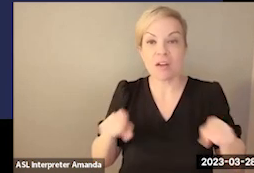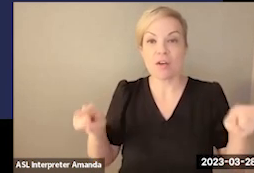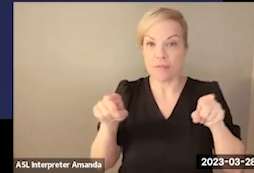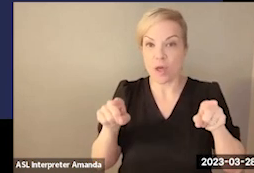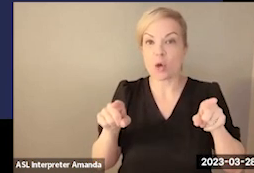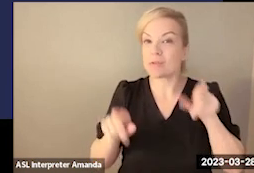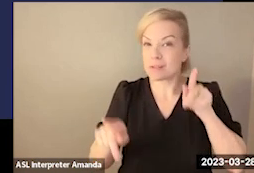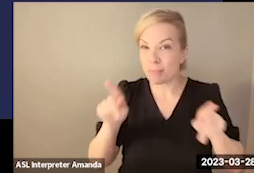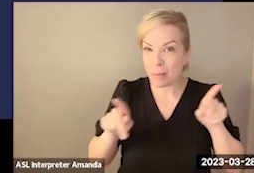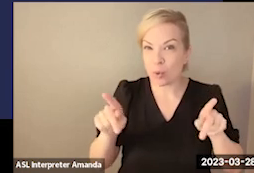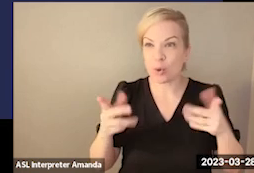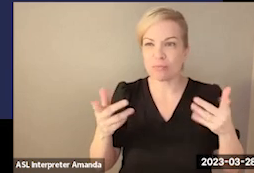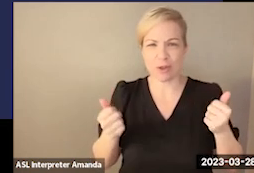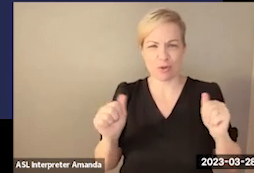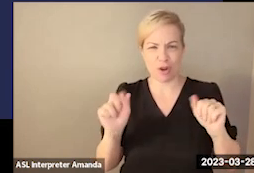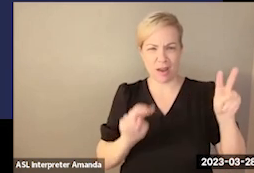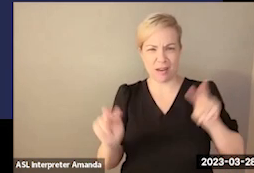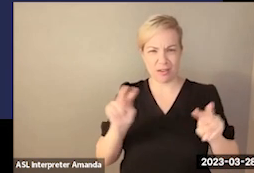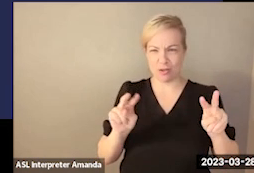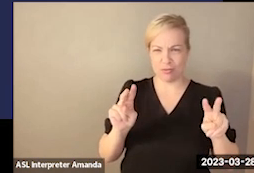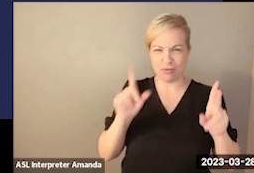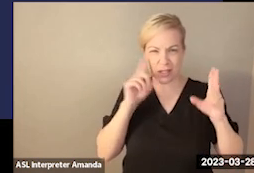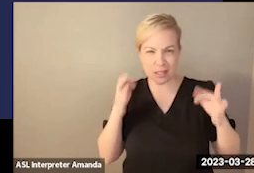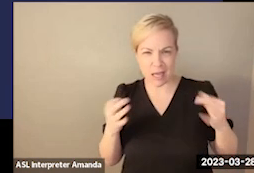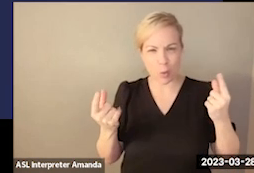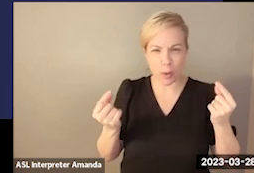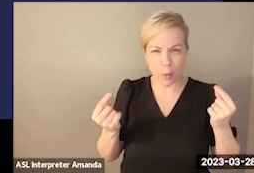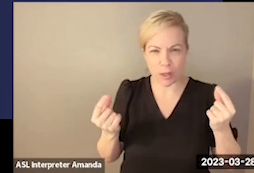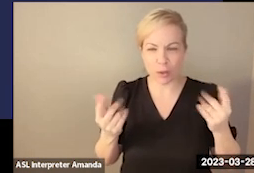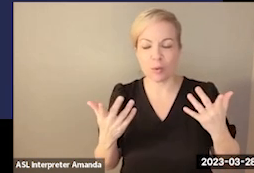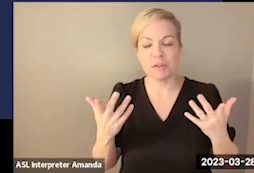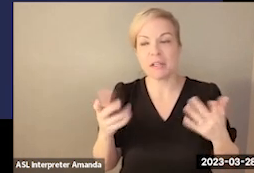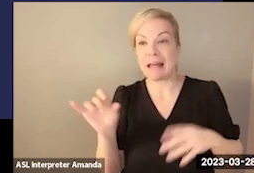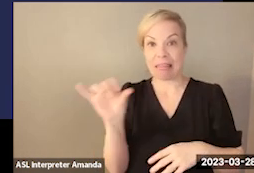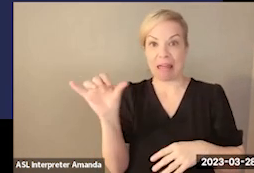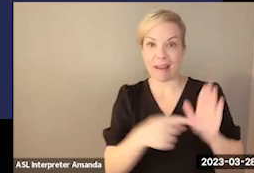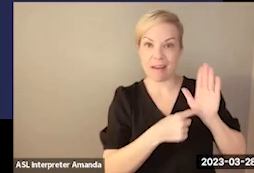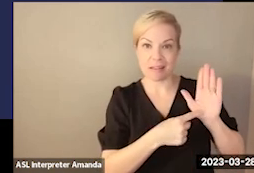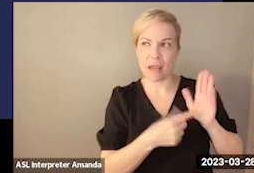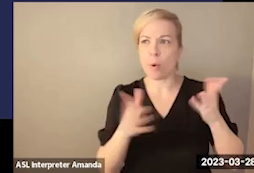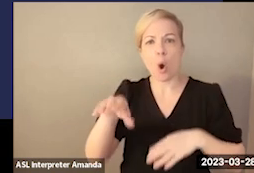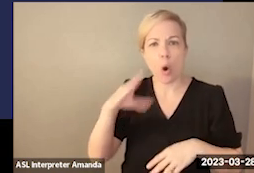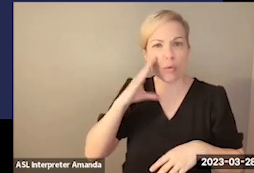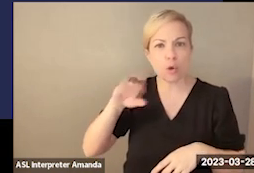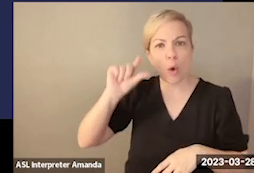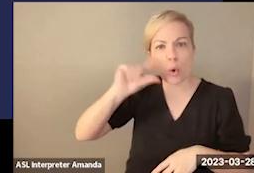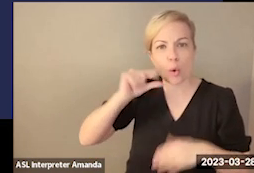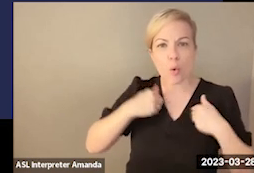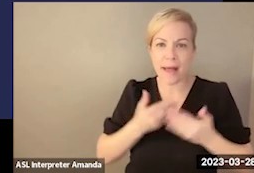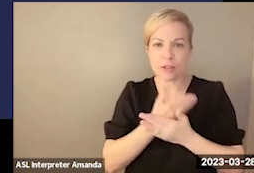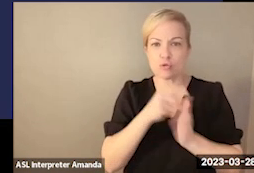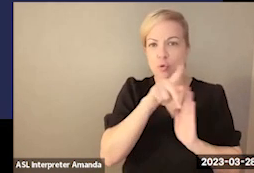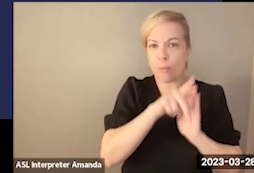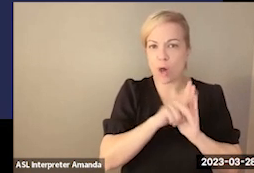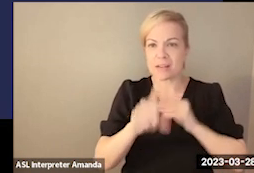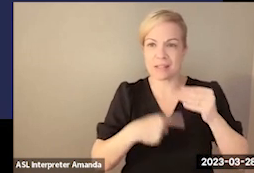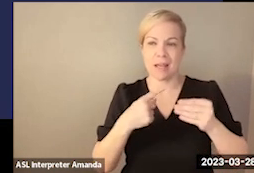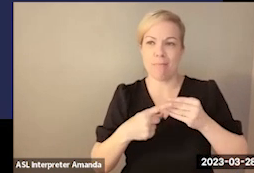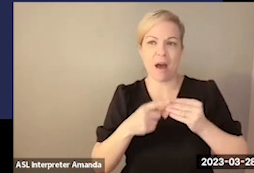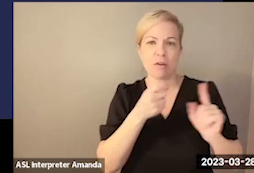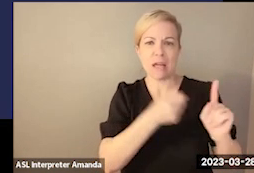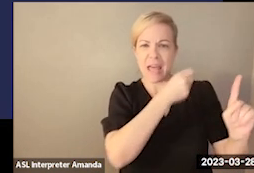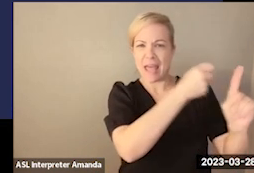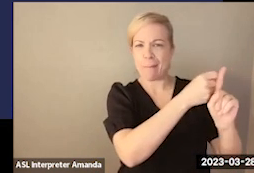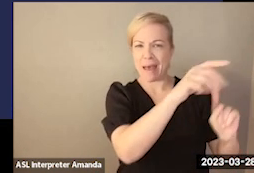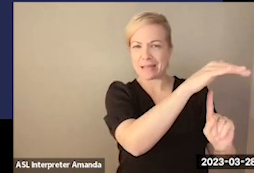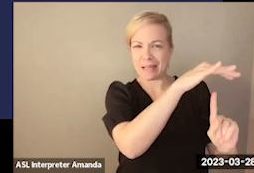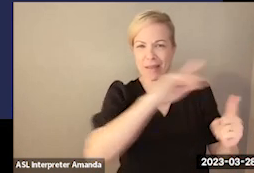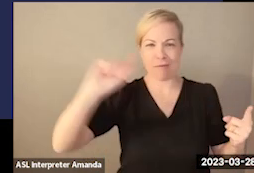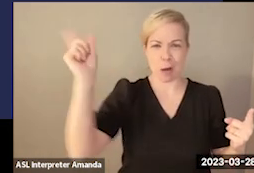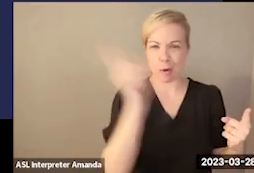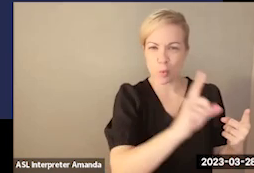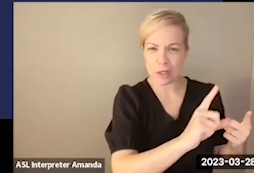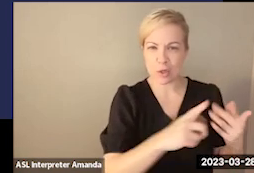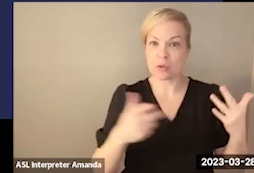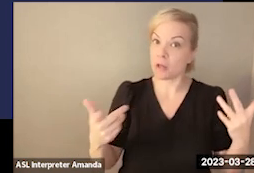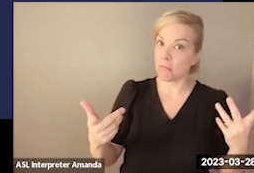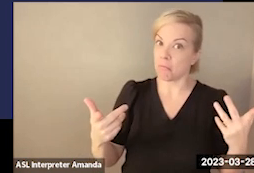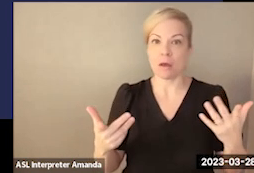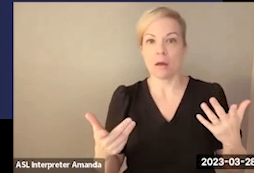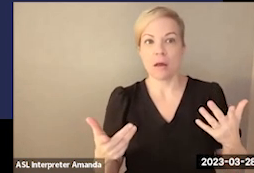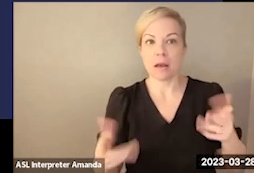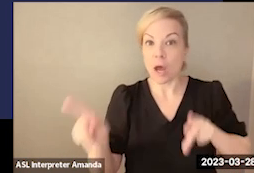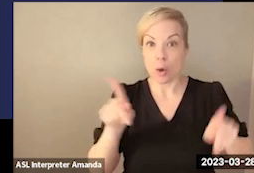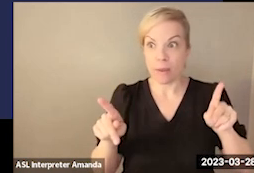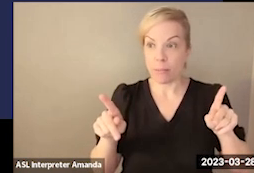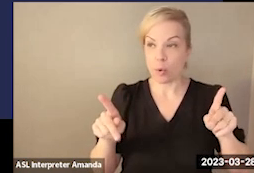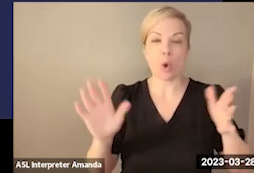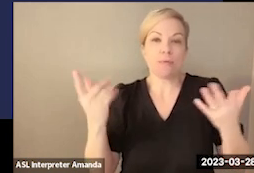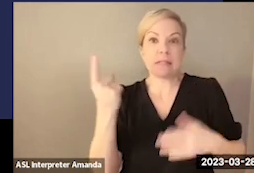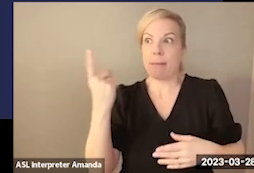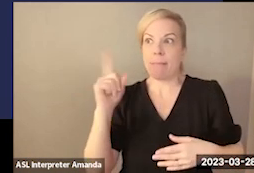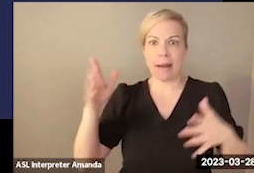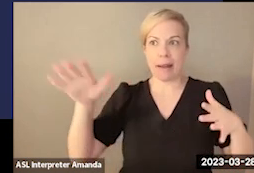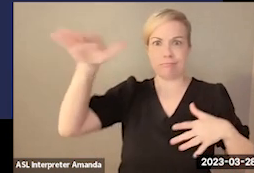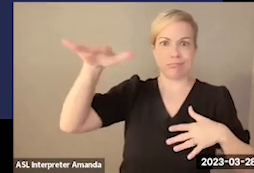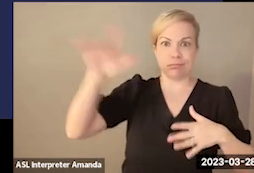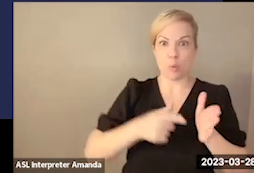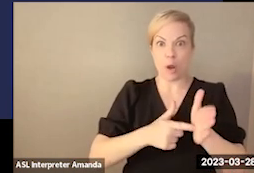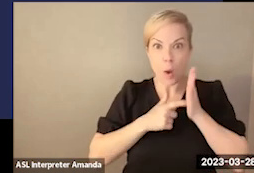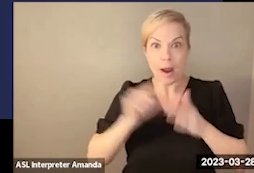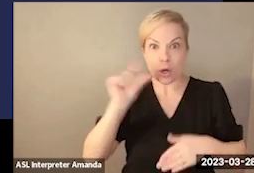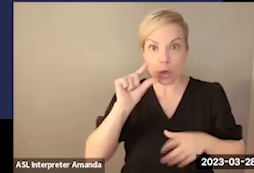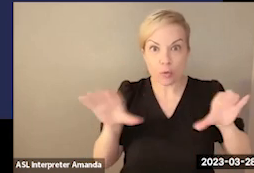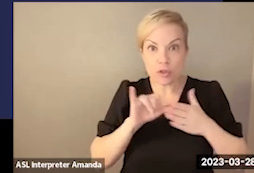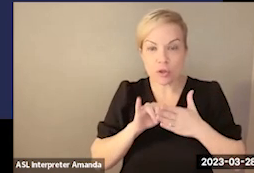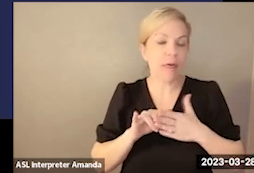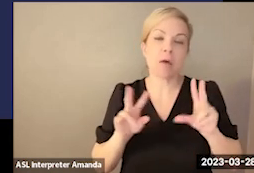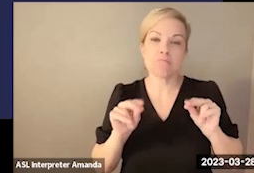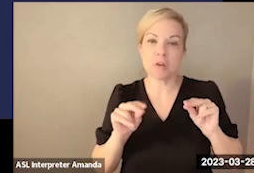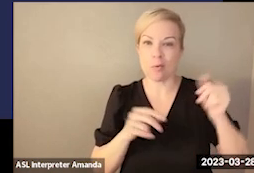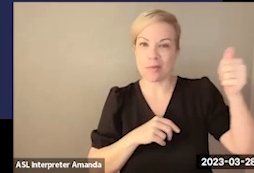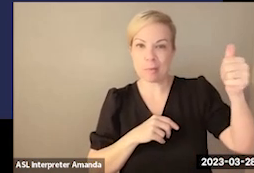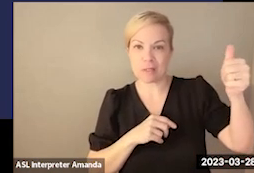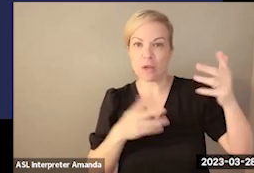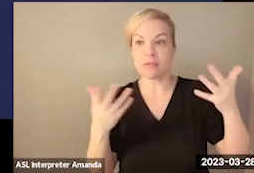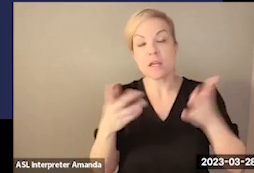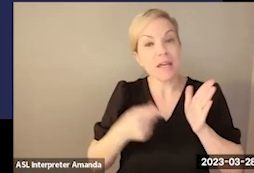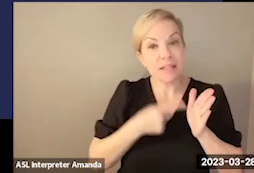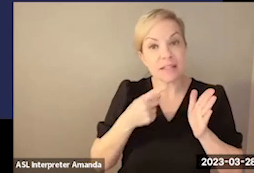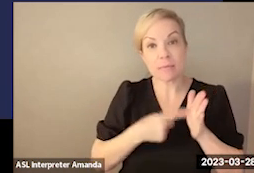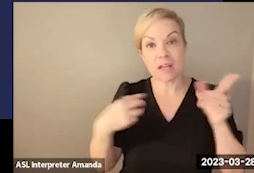Debbie Stine, Science & Technology Policy Academy: trying to figure out what to do. So you might say, oh, like you know, Google has this new policy on reducing their impact on the environment. It's the same developed product stuff. Now, nobody required them to do that, but they're doing it on their own. And sometimes voluntary action makes a big difference.